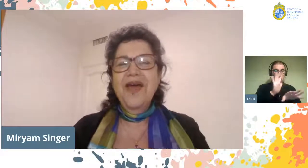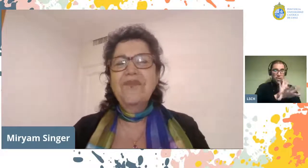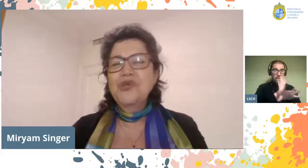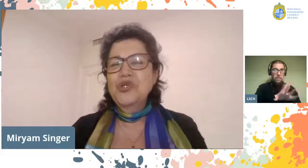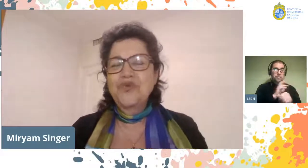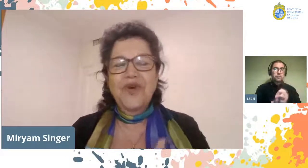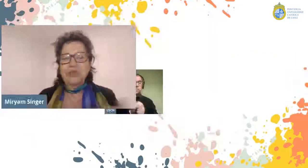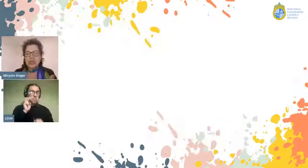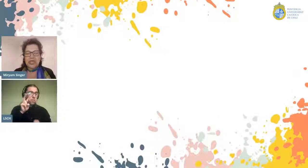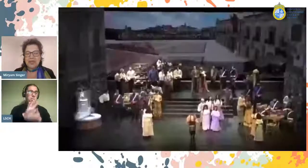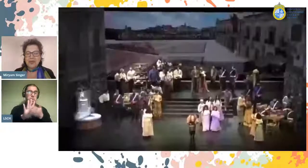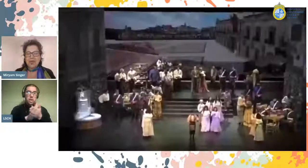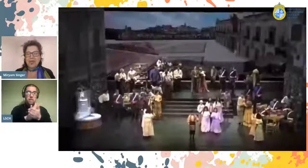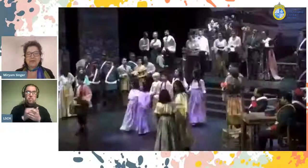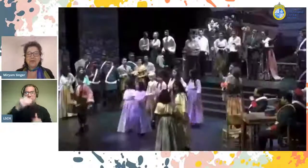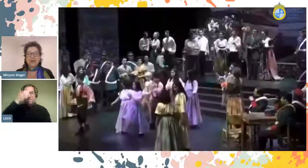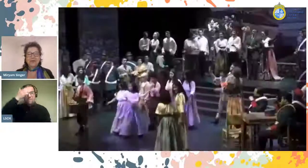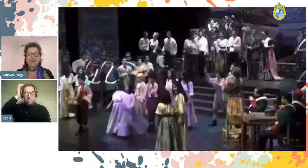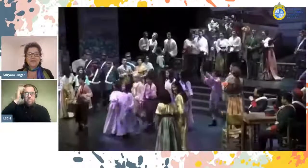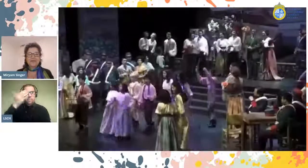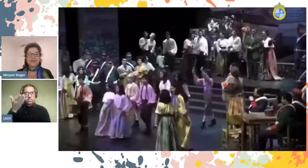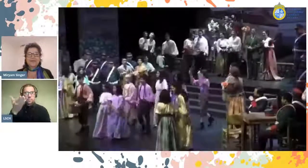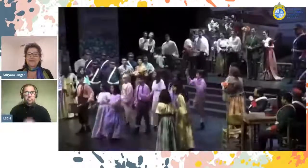Let's look at a very famous example.